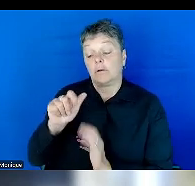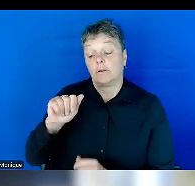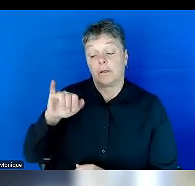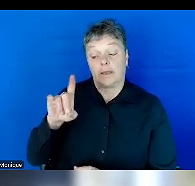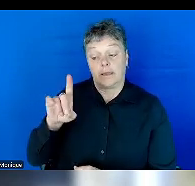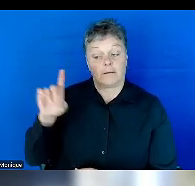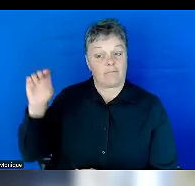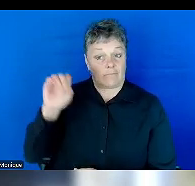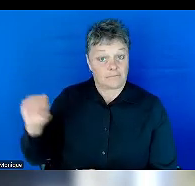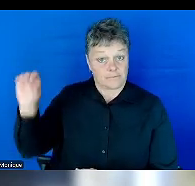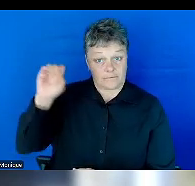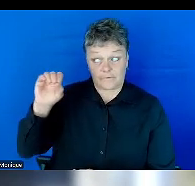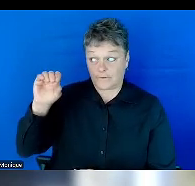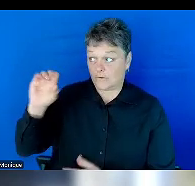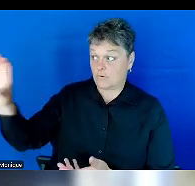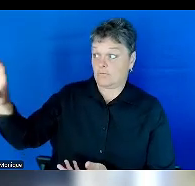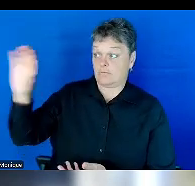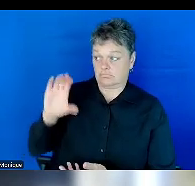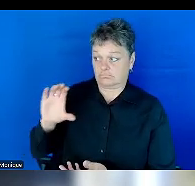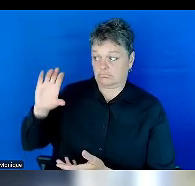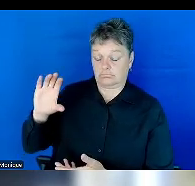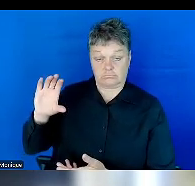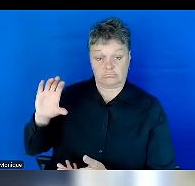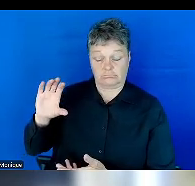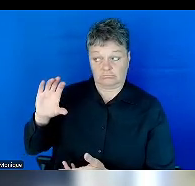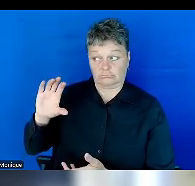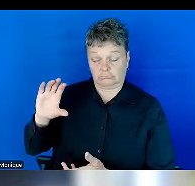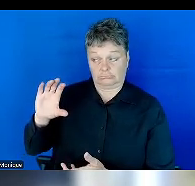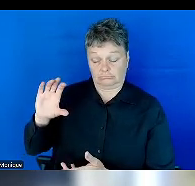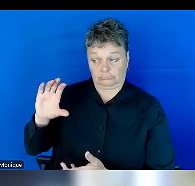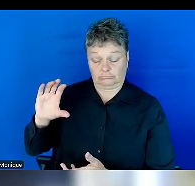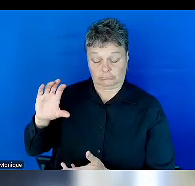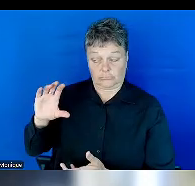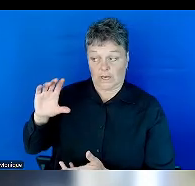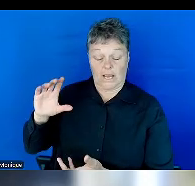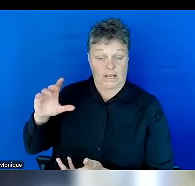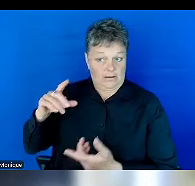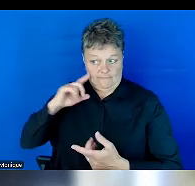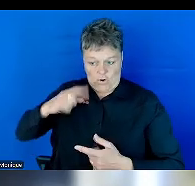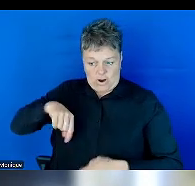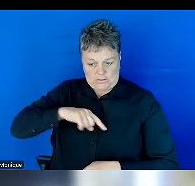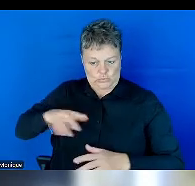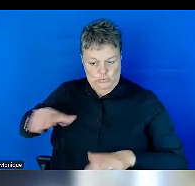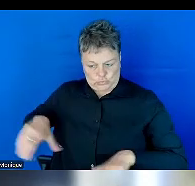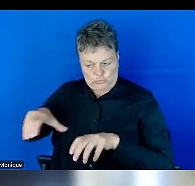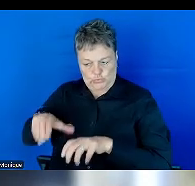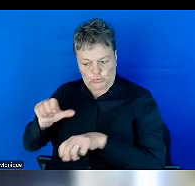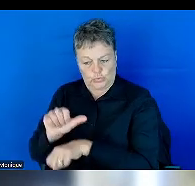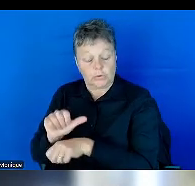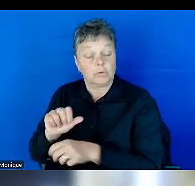need to be financially eligible for legal aid to access our summary advice and referral service.